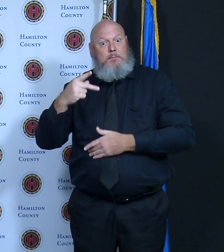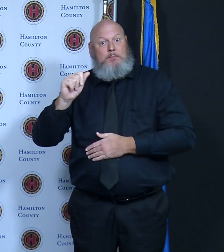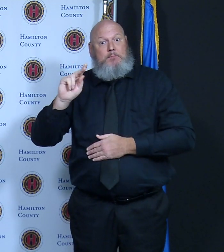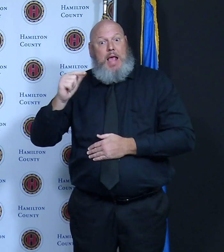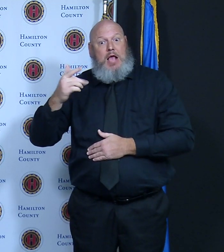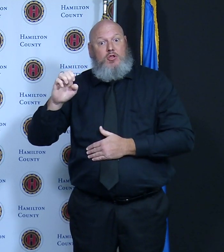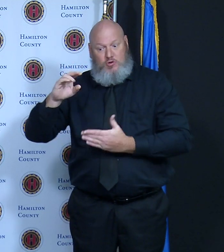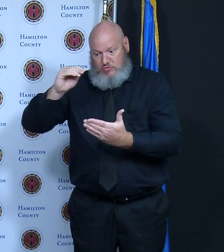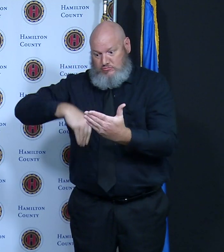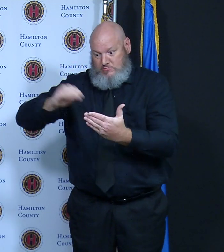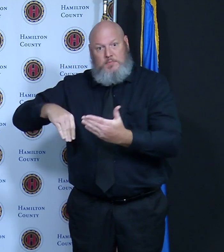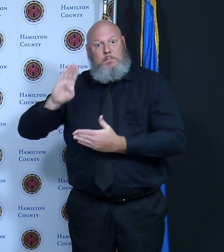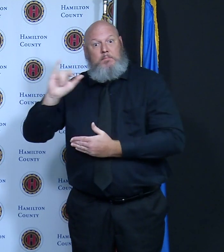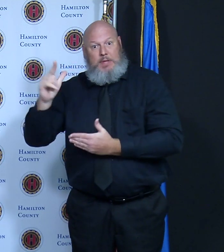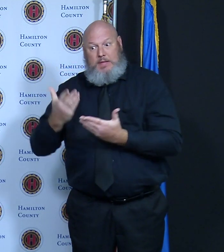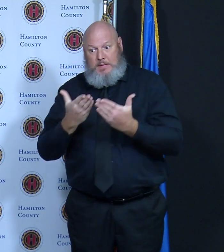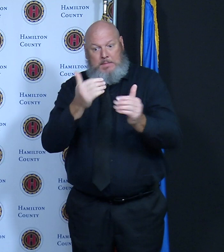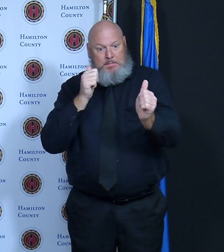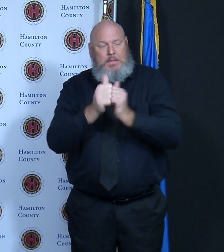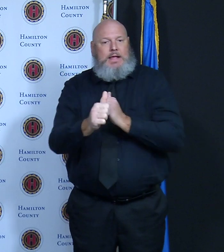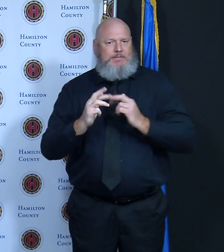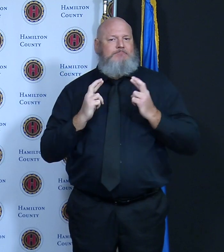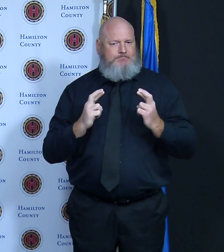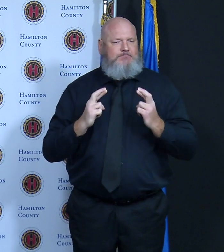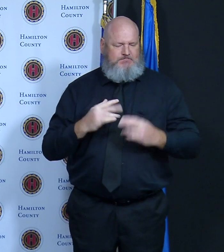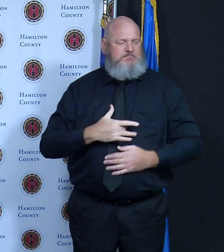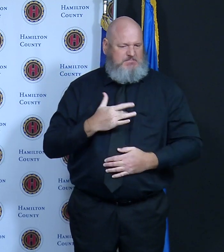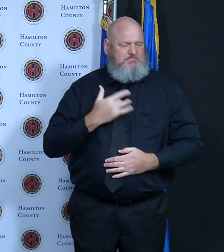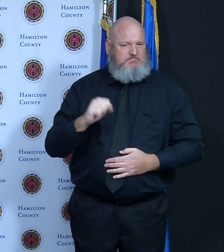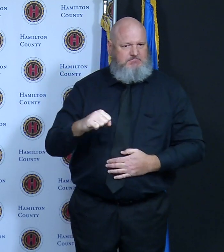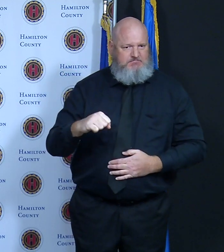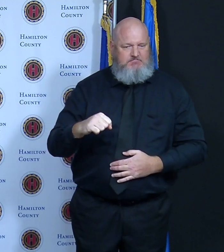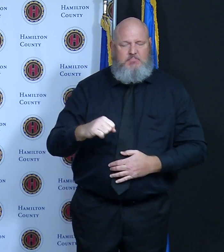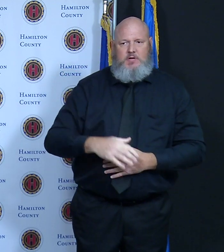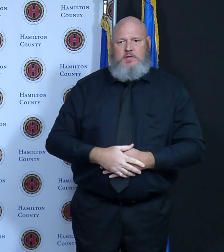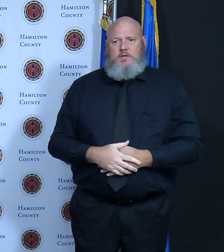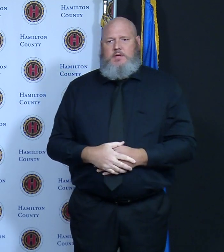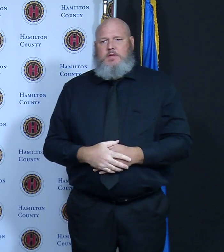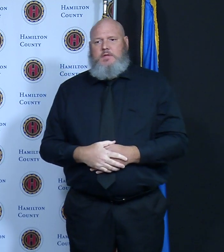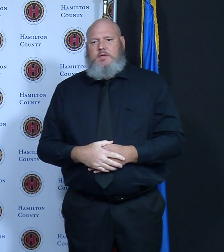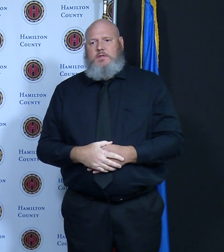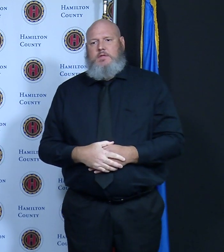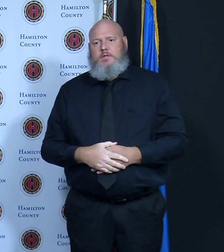that represent our federal elected to get some clarity as to what kind of